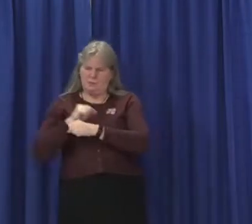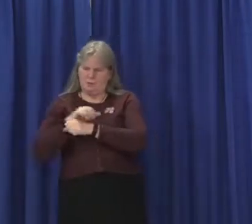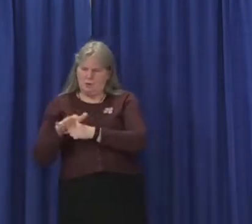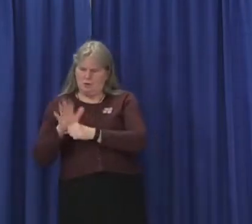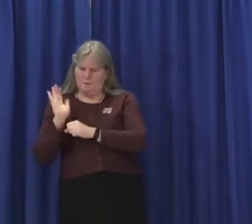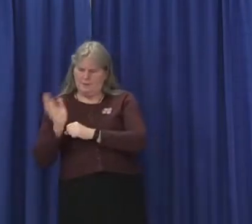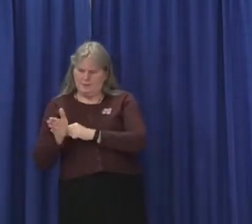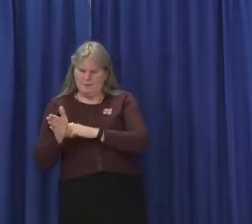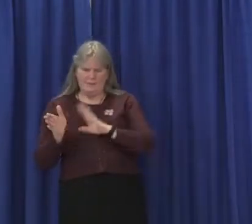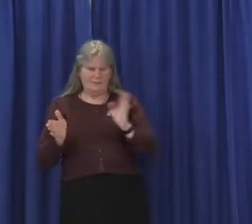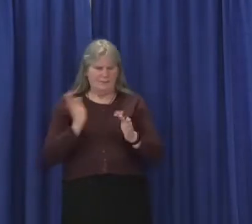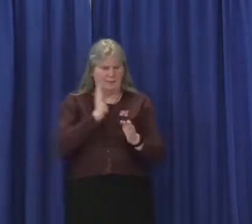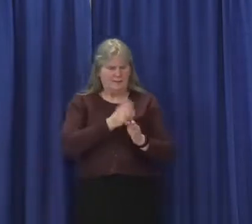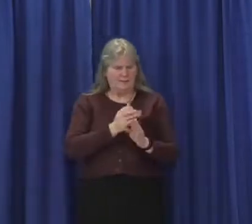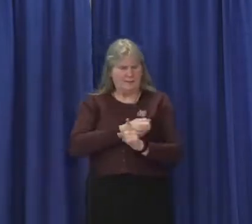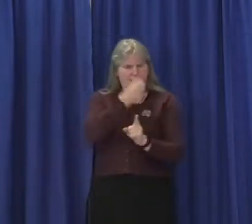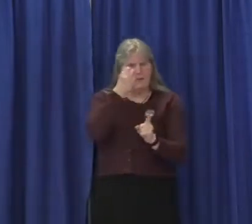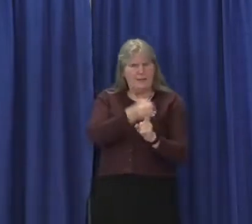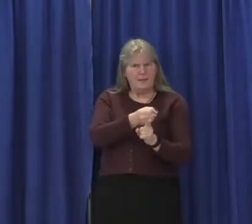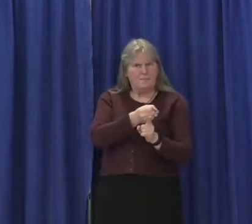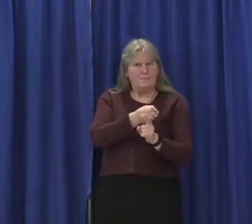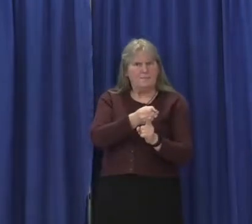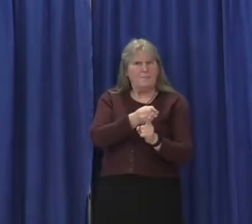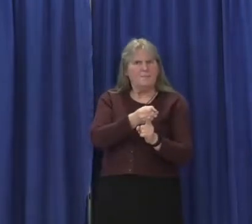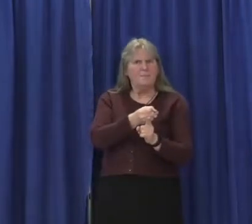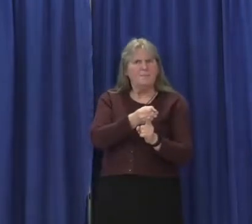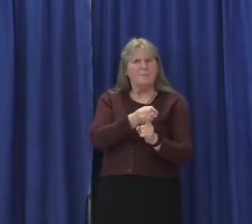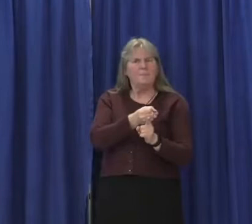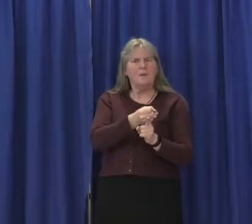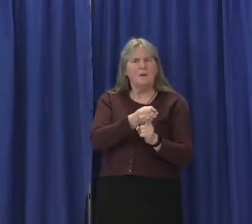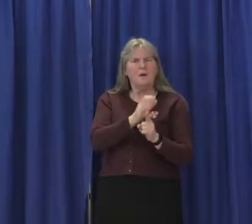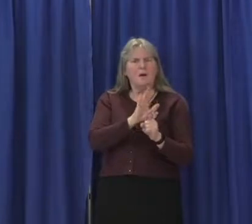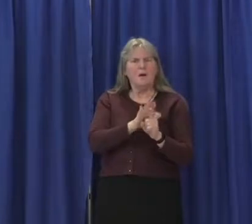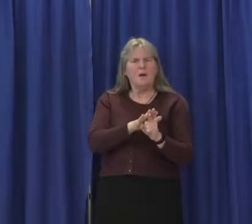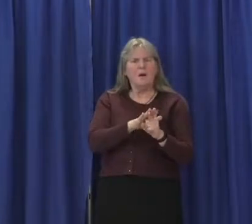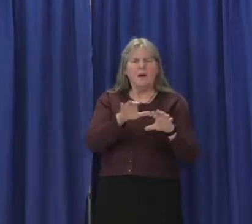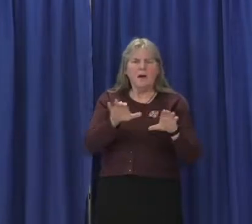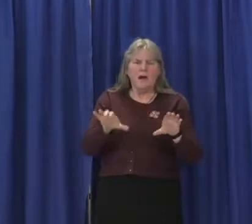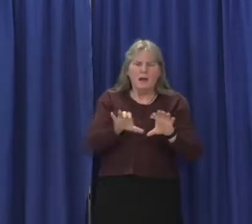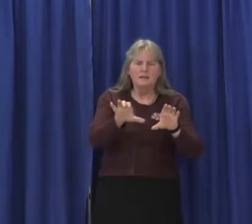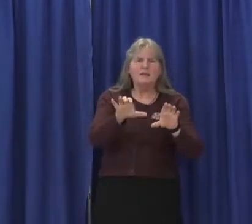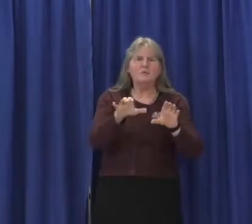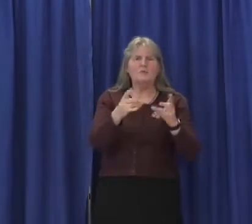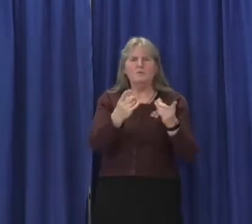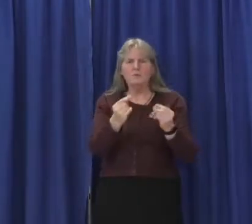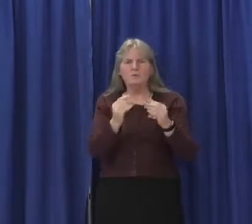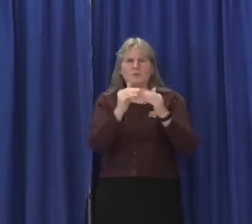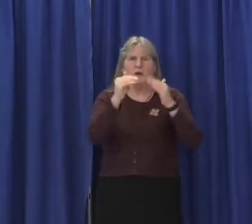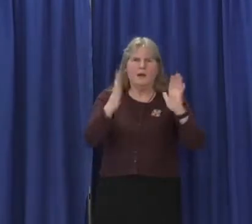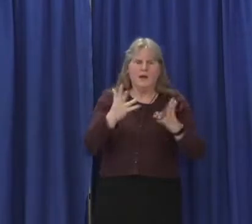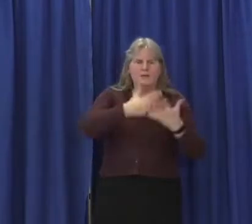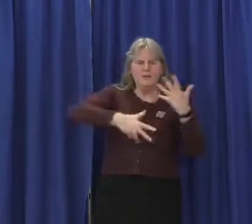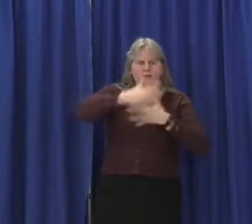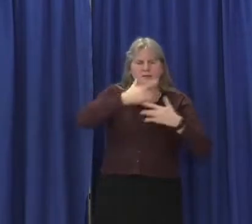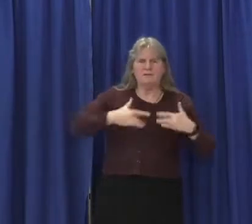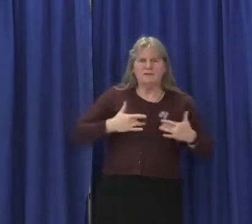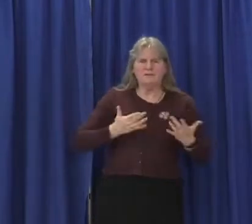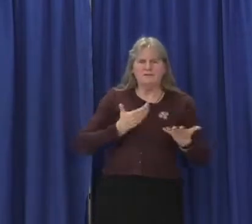and the impacts that these measures themselves have on our activities, our health and our social and economic well-being.